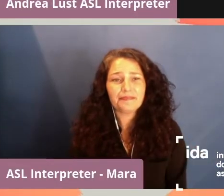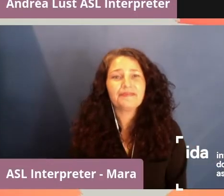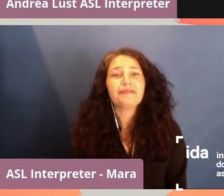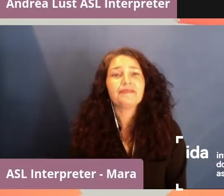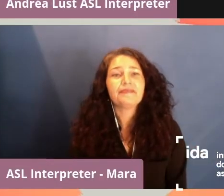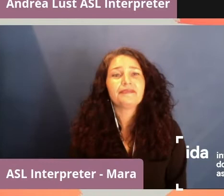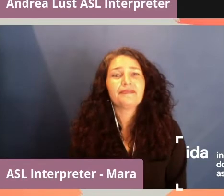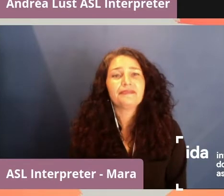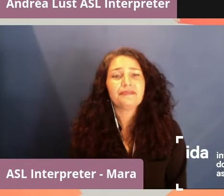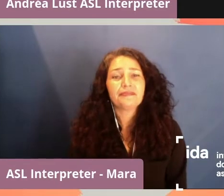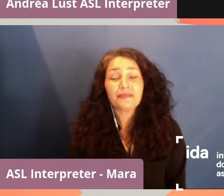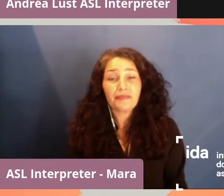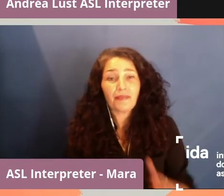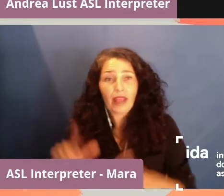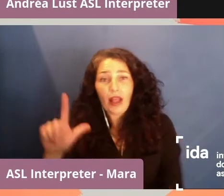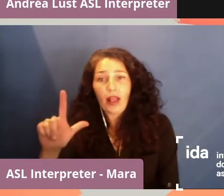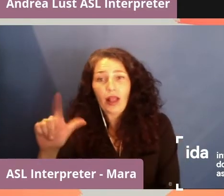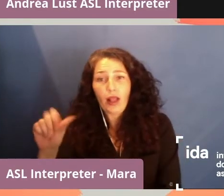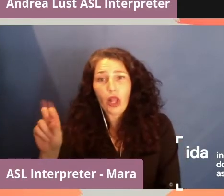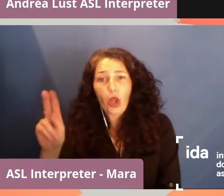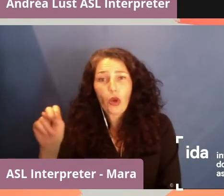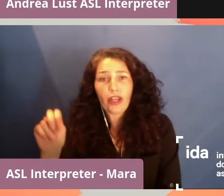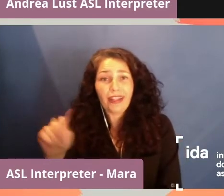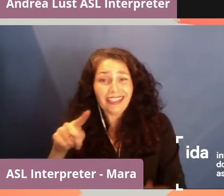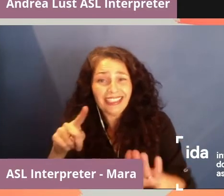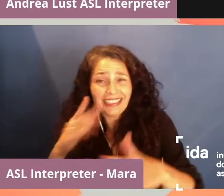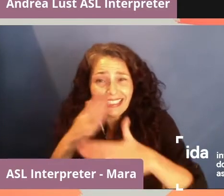Hi, Sam. You're muted.